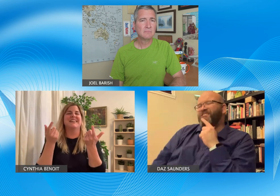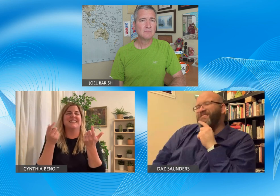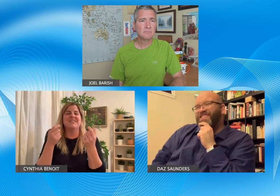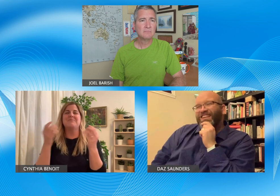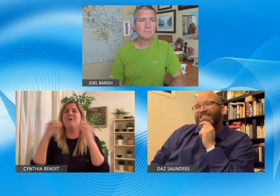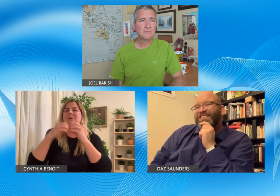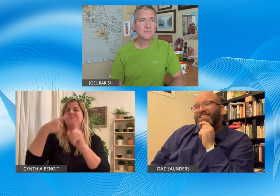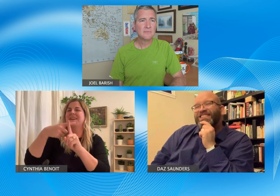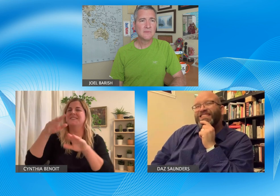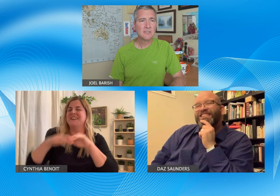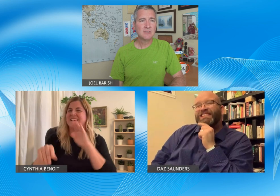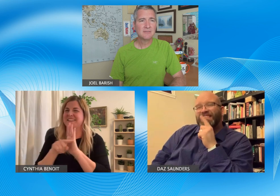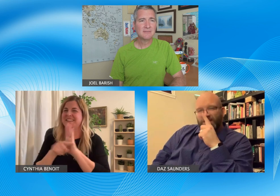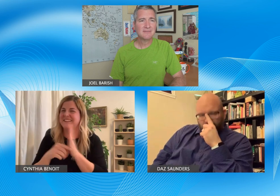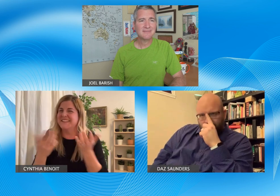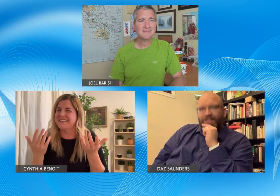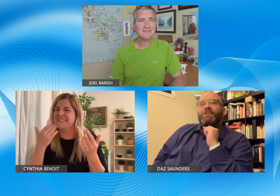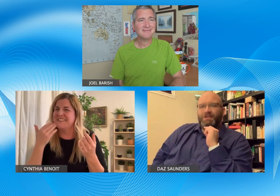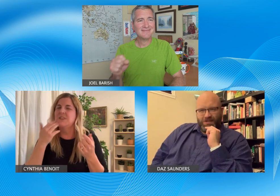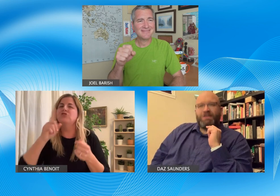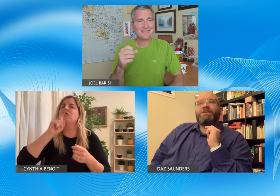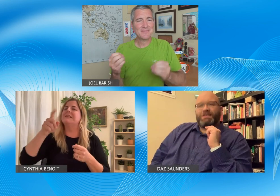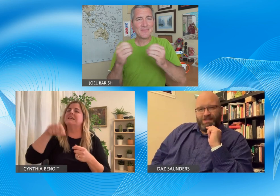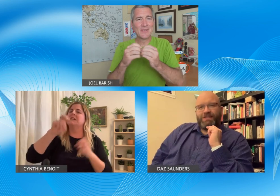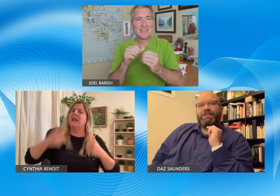It was more beneficial than not, in my opinion. Yes, basically learning from other people’s mistakes.